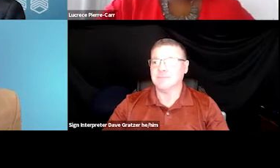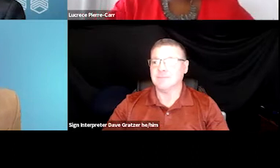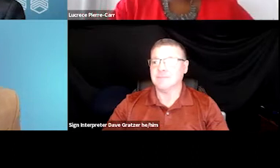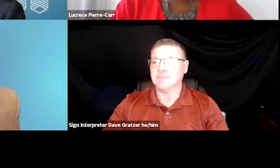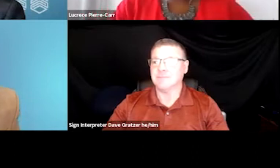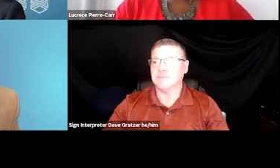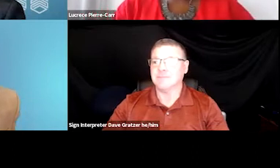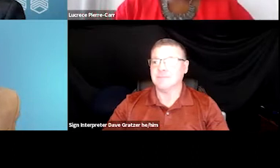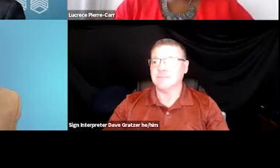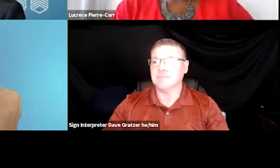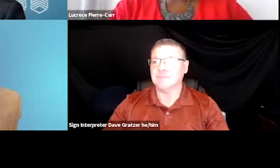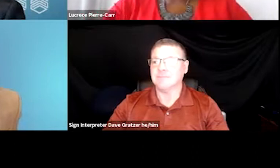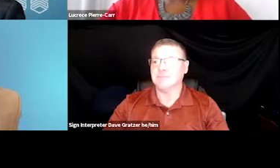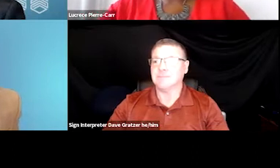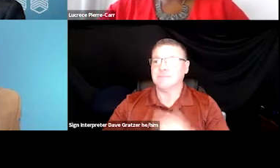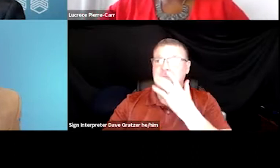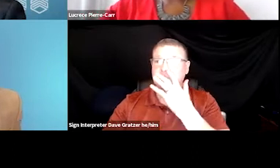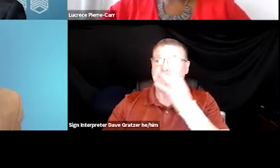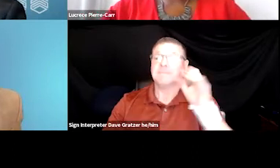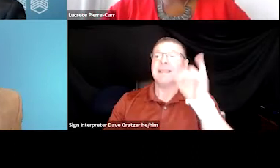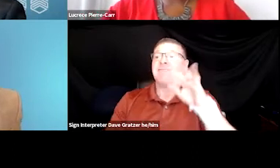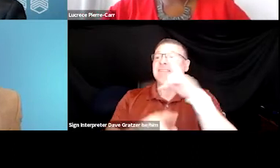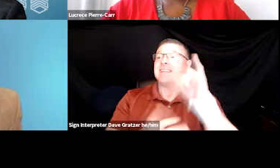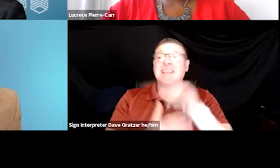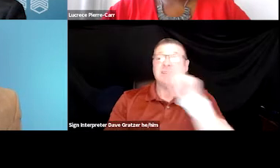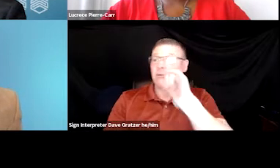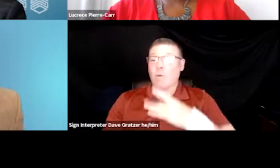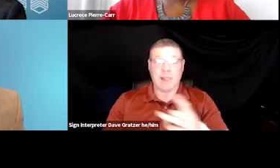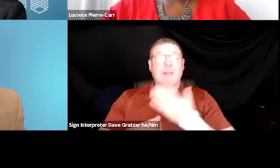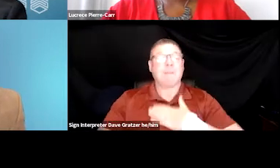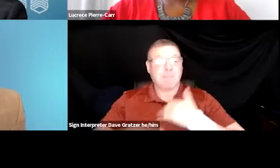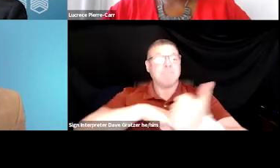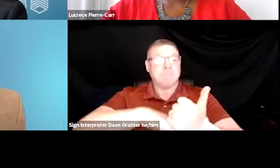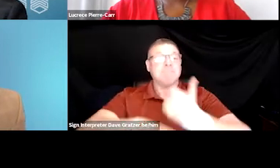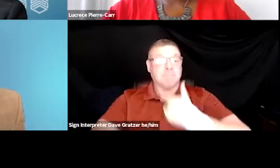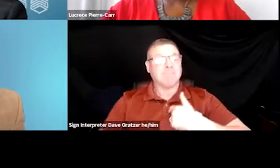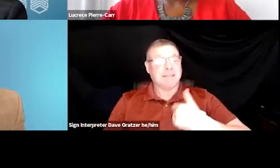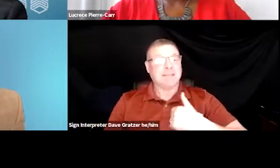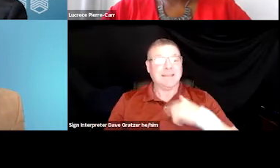They don't pay for my words. So if I say something you don't like, please blame me. Go to the next slide.